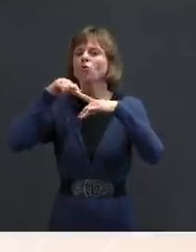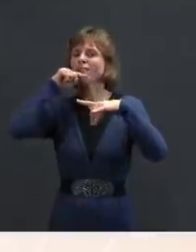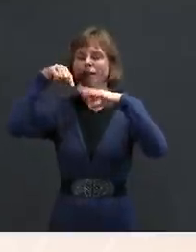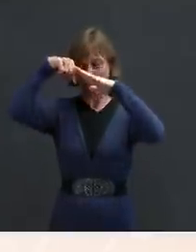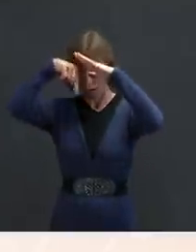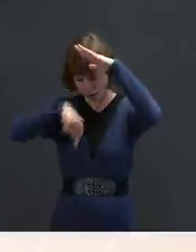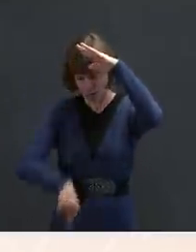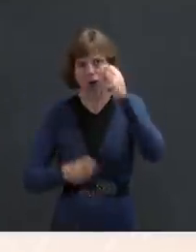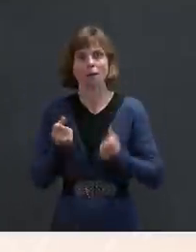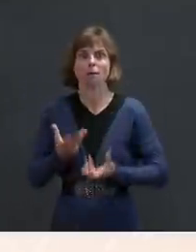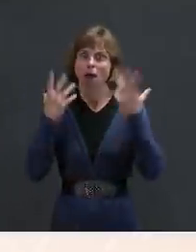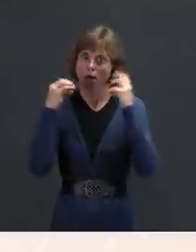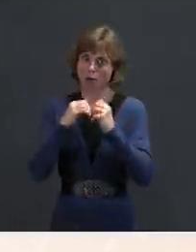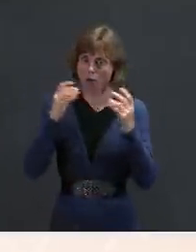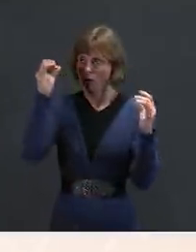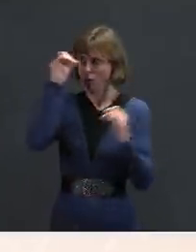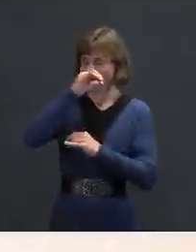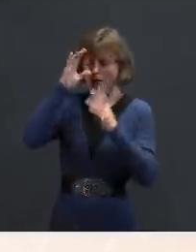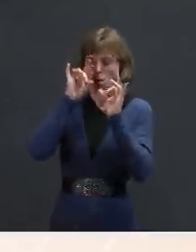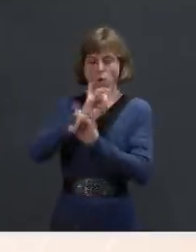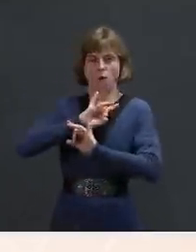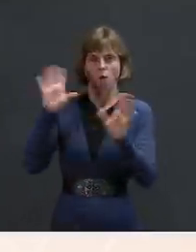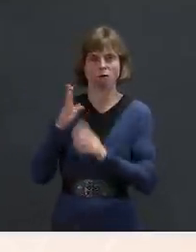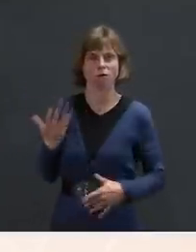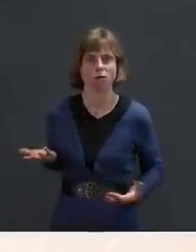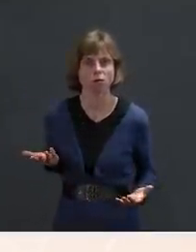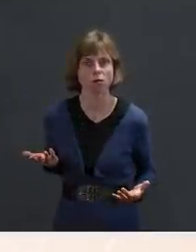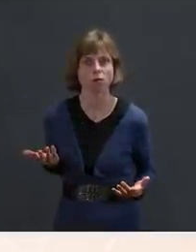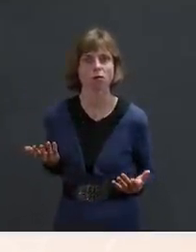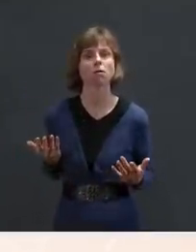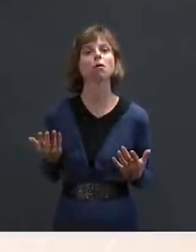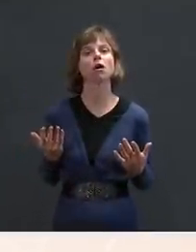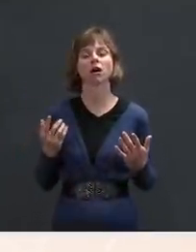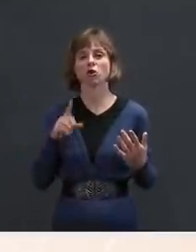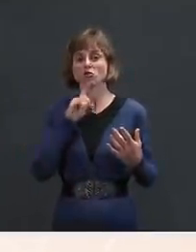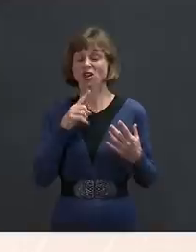profoundly to say this today, on March 1st,